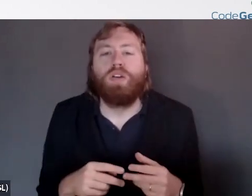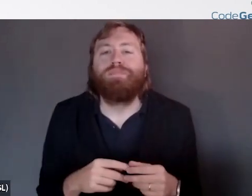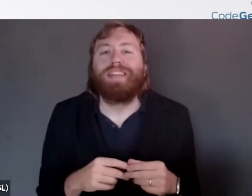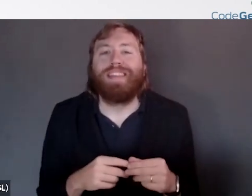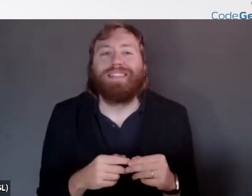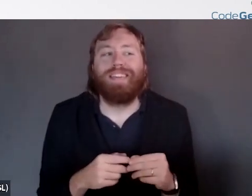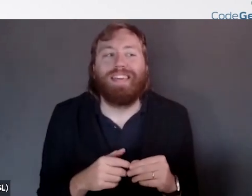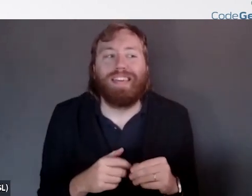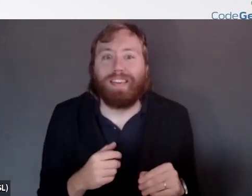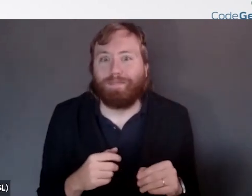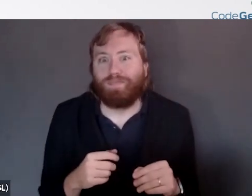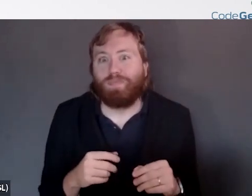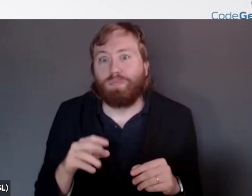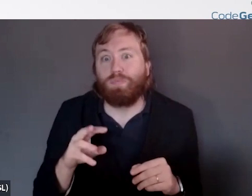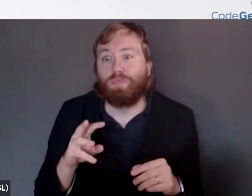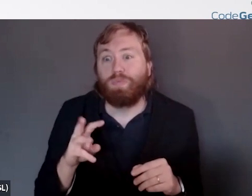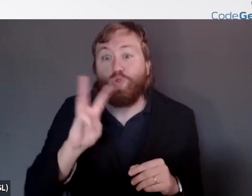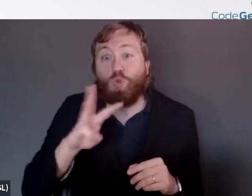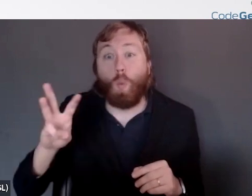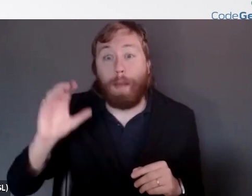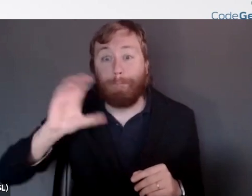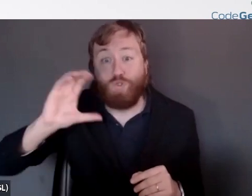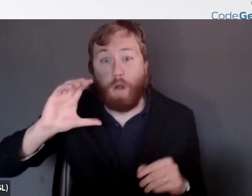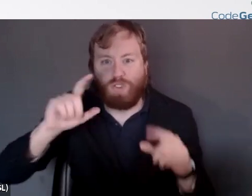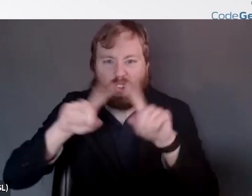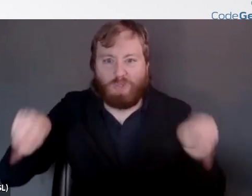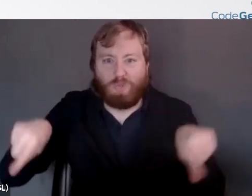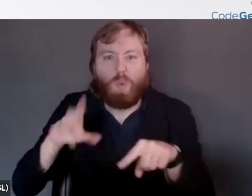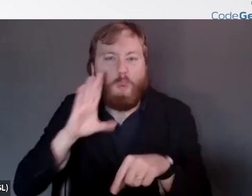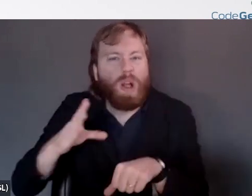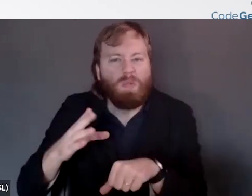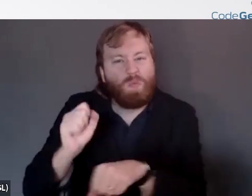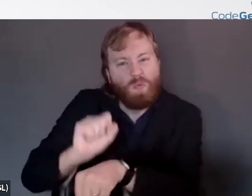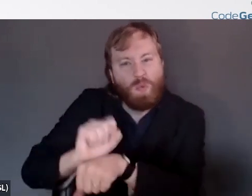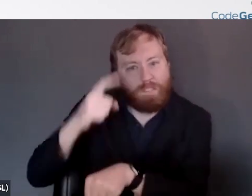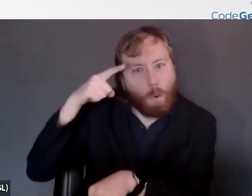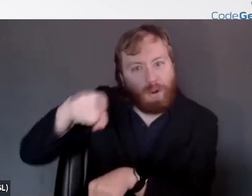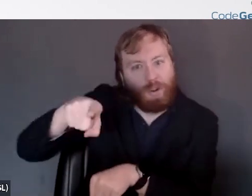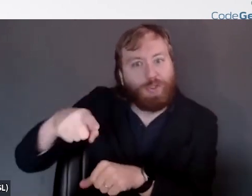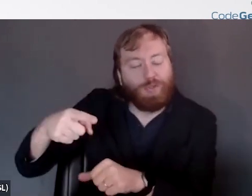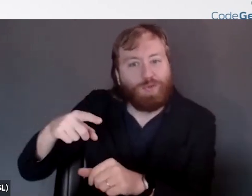that's required by accessibility. It will recognize the element as being what you're describing it as.